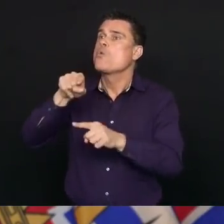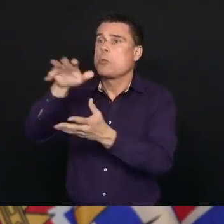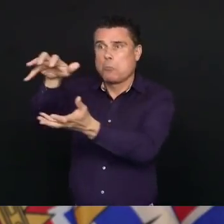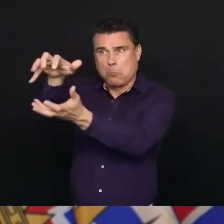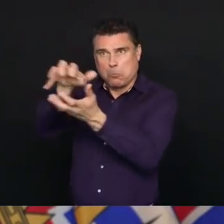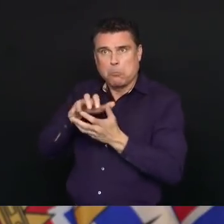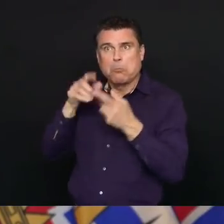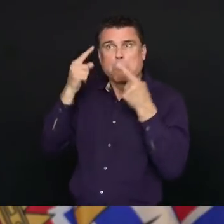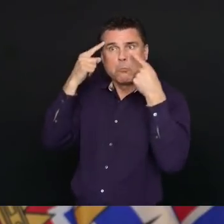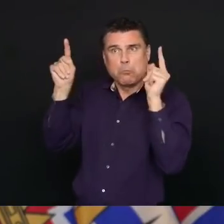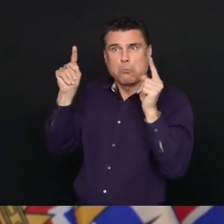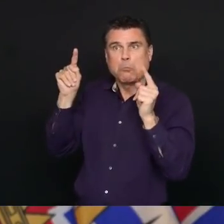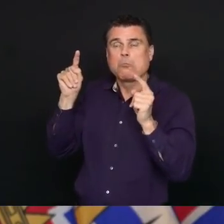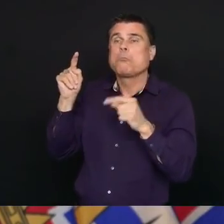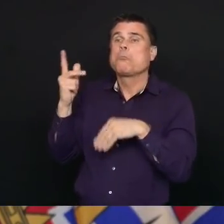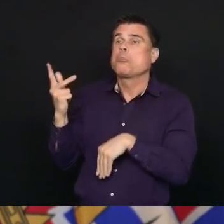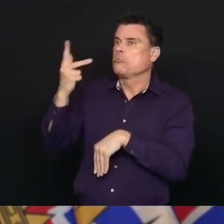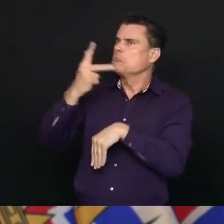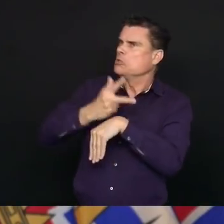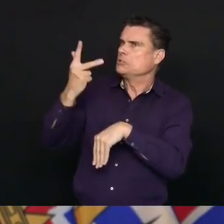Why do people still order these